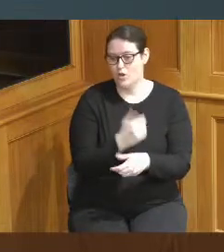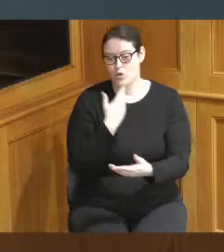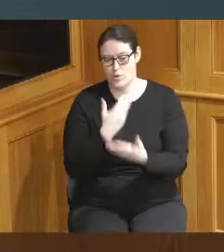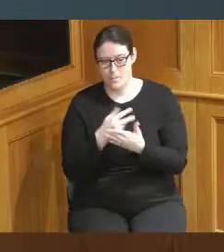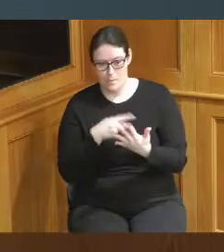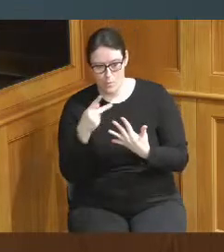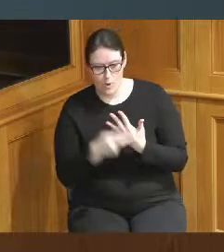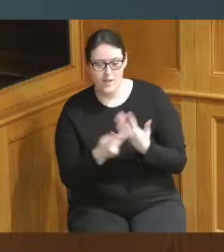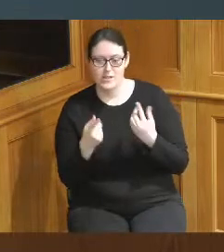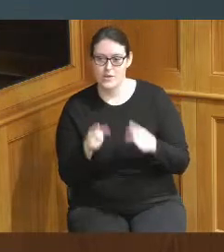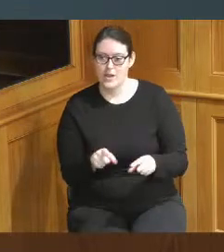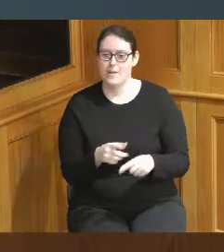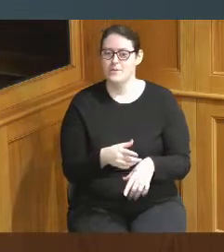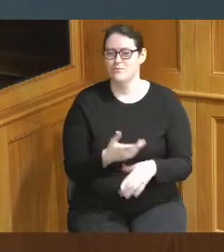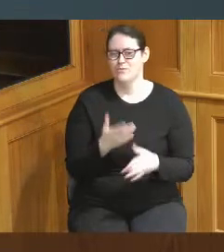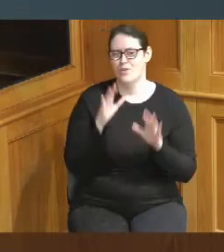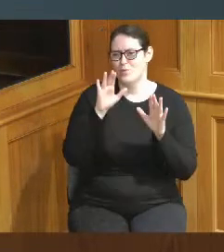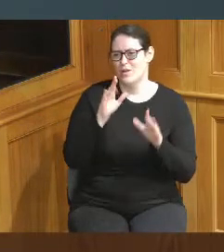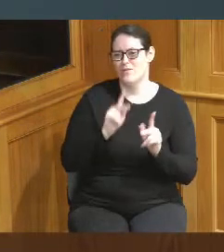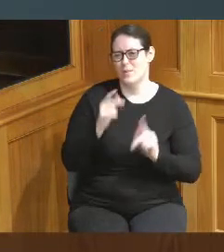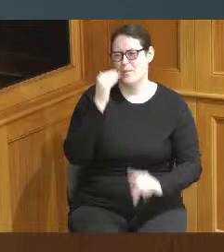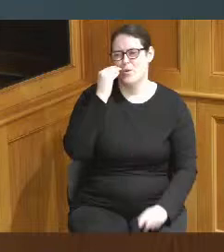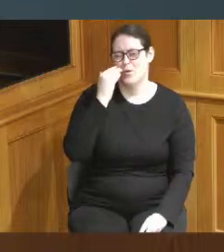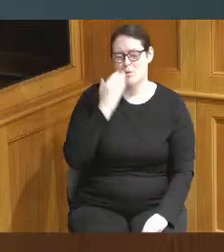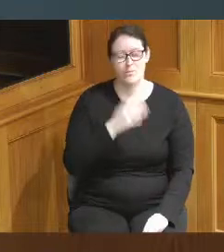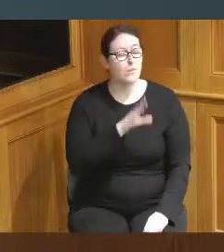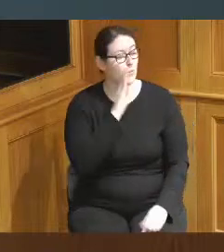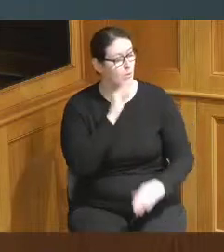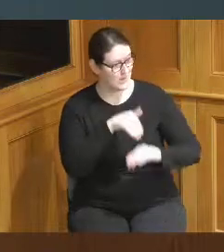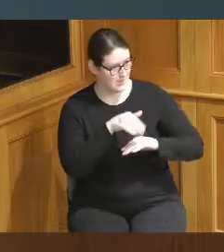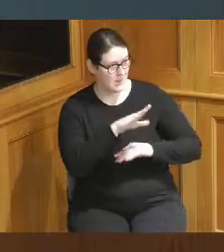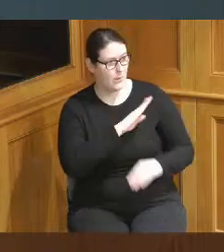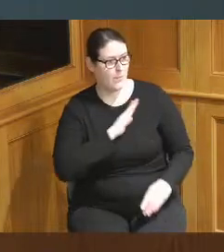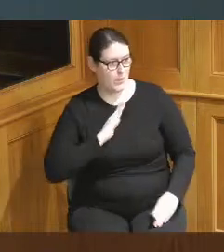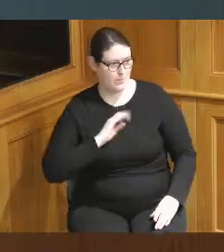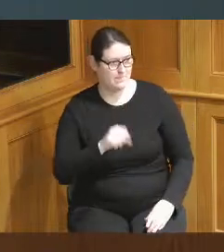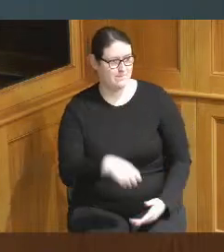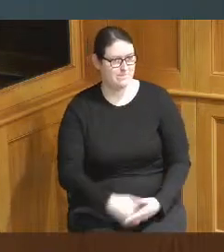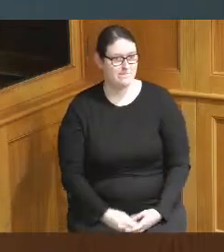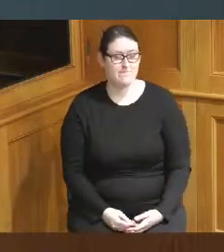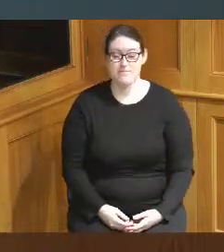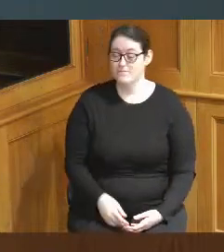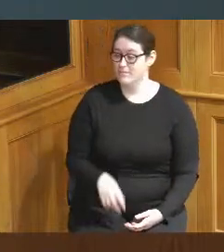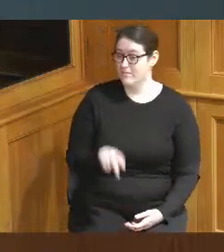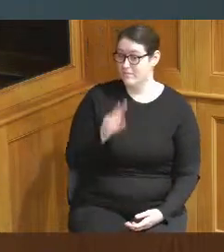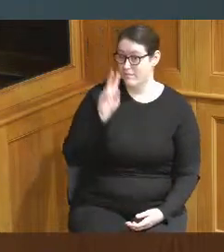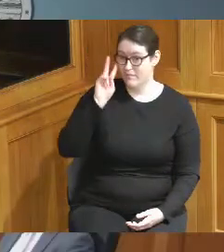was awesome that we won opening day so we're great and it was great and we won the series we end up